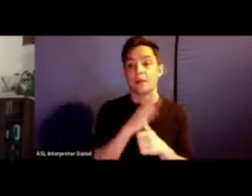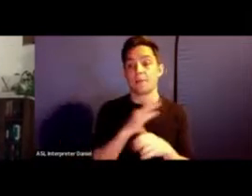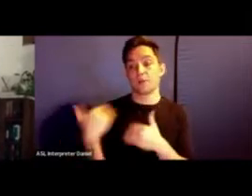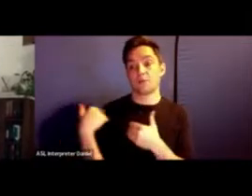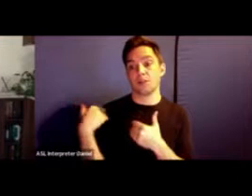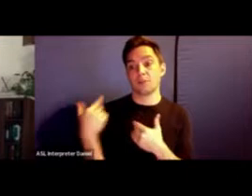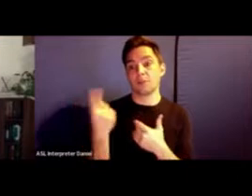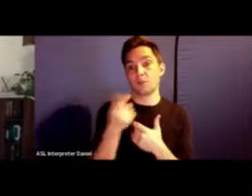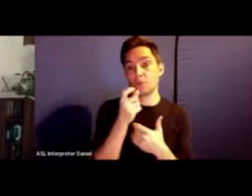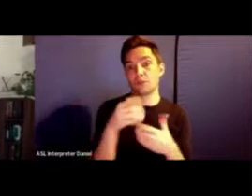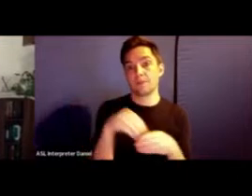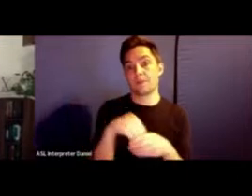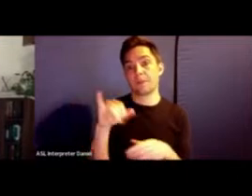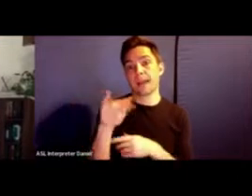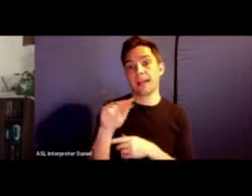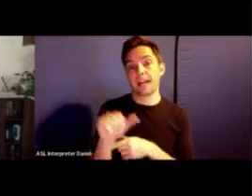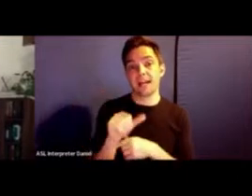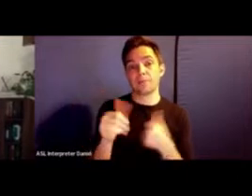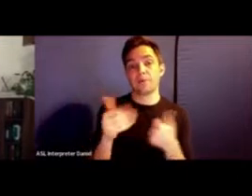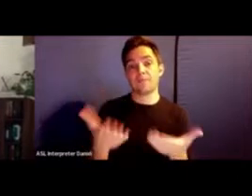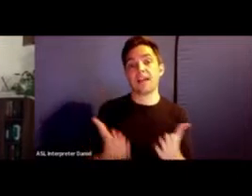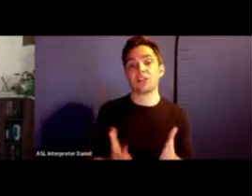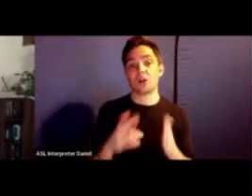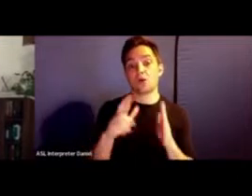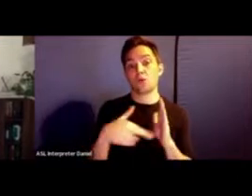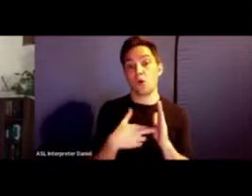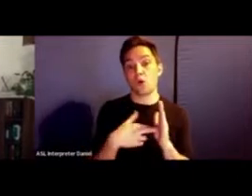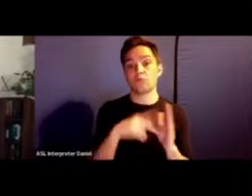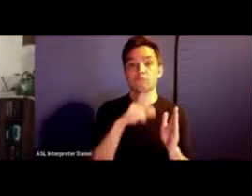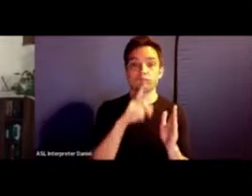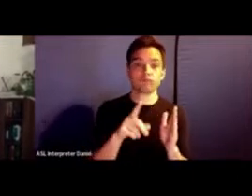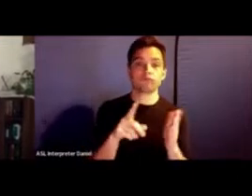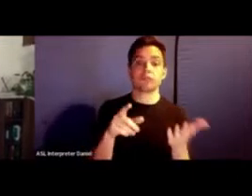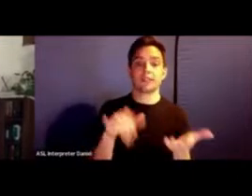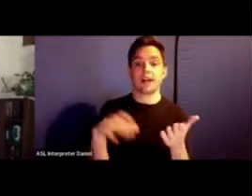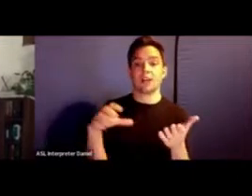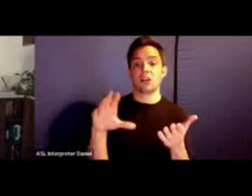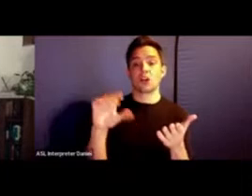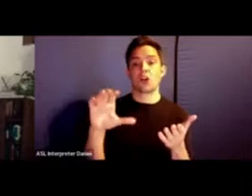somebody in an iron a provider role is going to really be that that coach and informer about